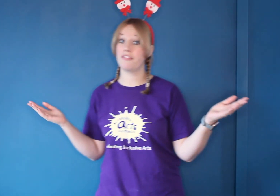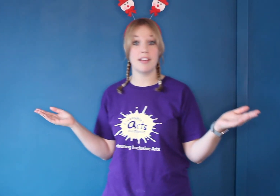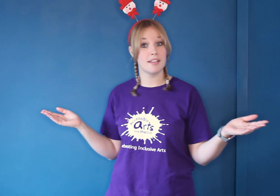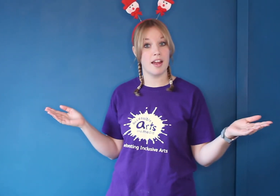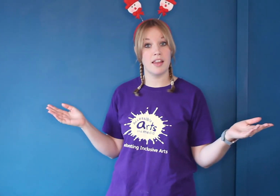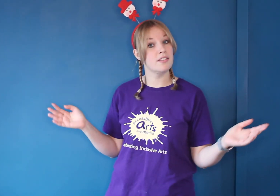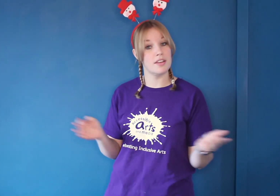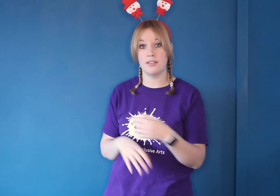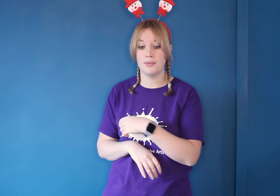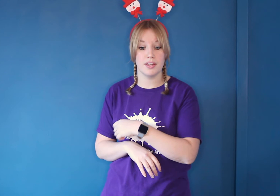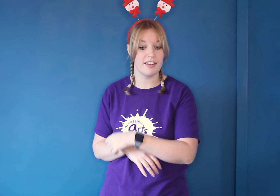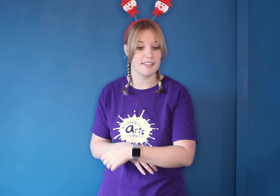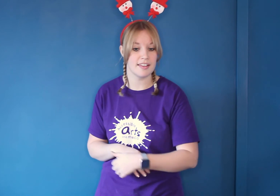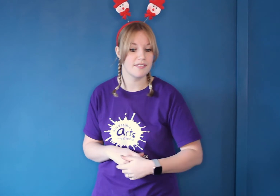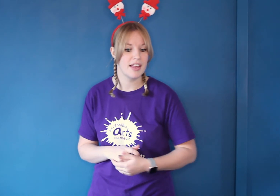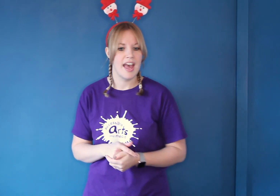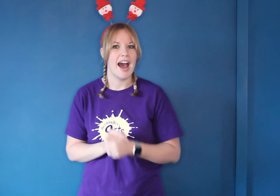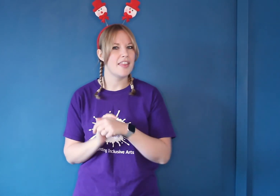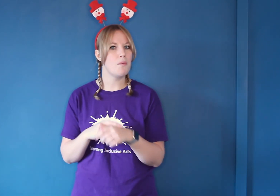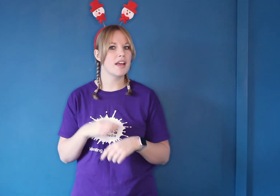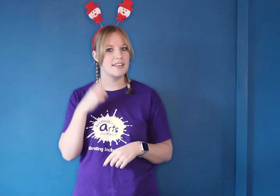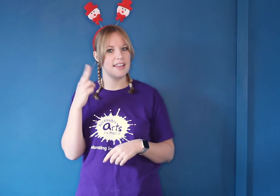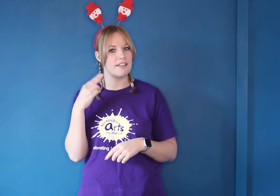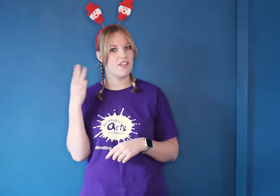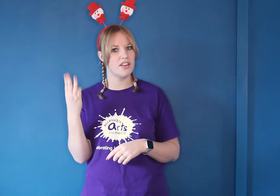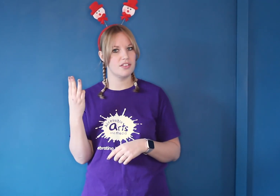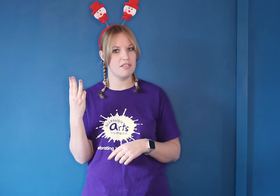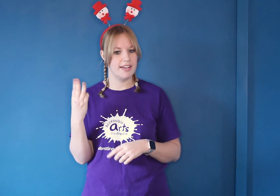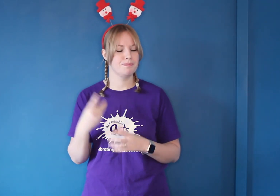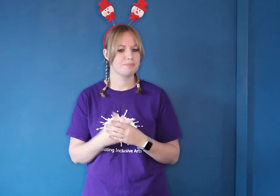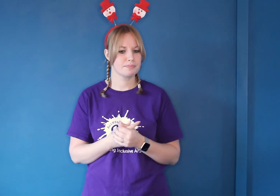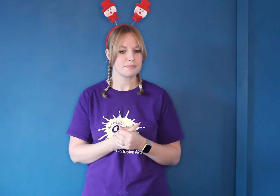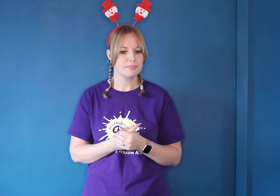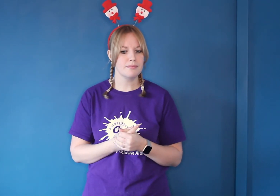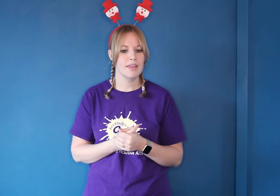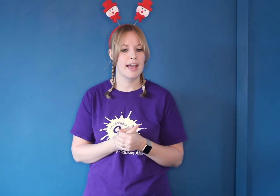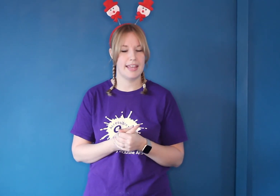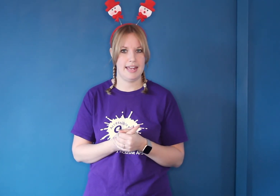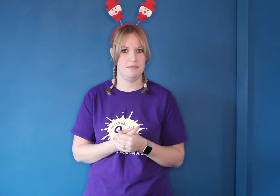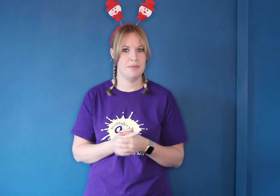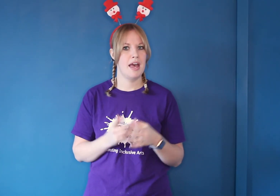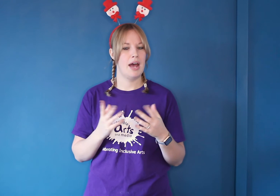we’re going to freestyle it so do what you fancy. And then we’re going to sing verse three again,